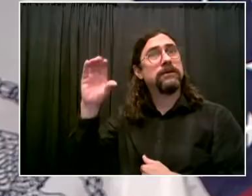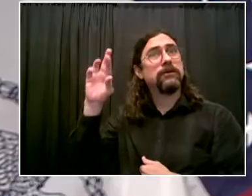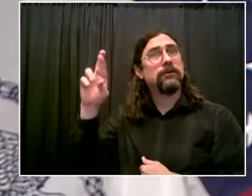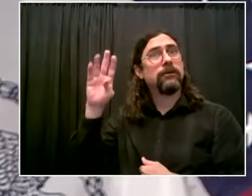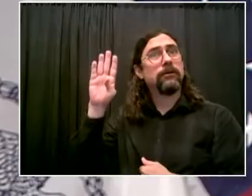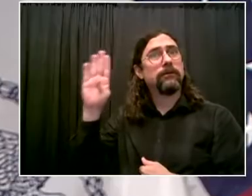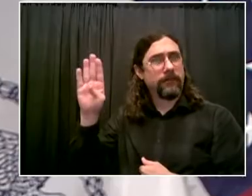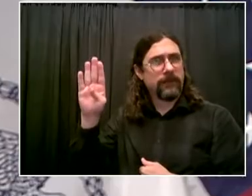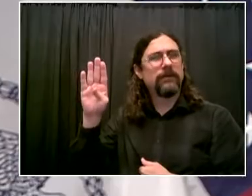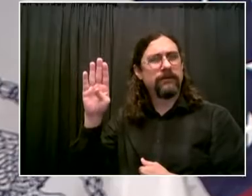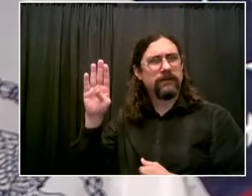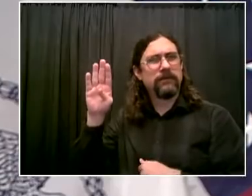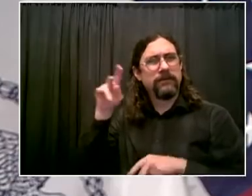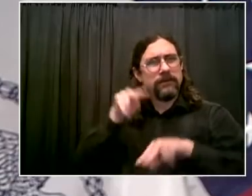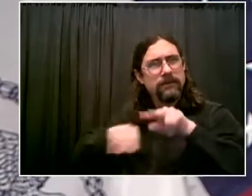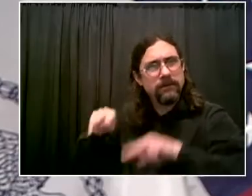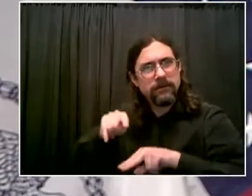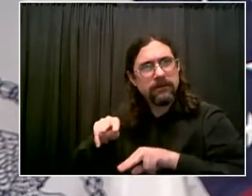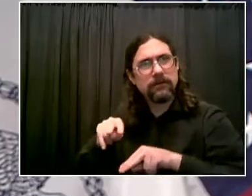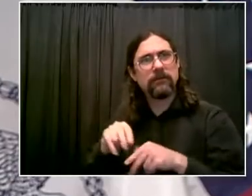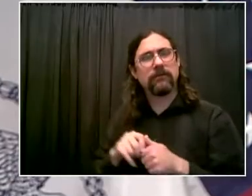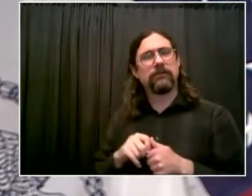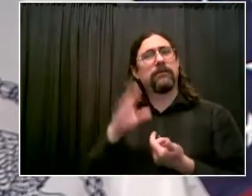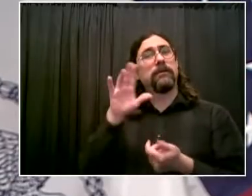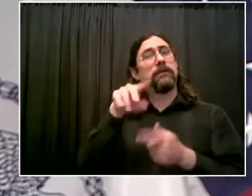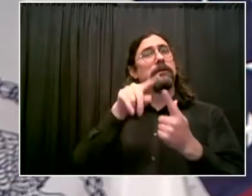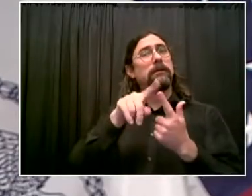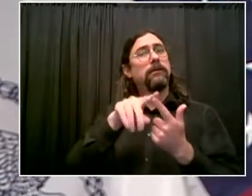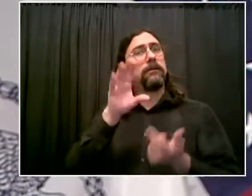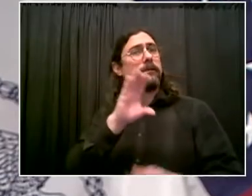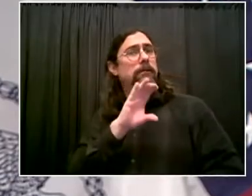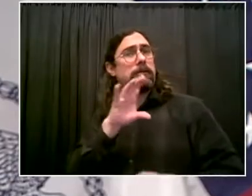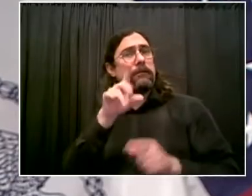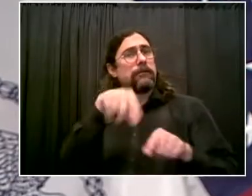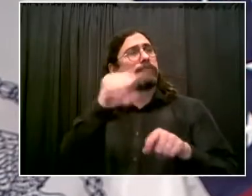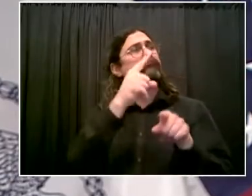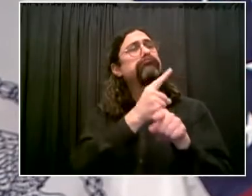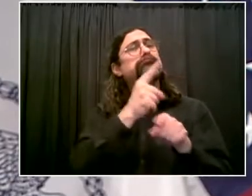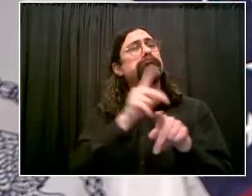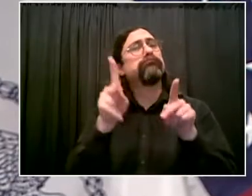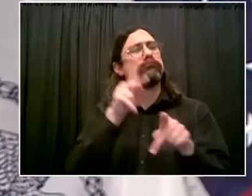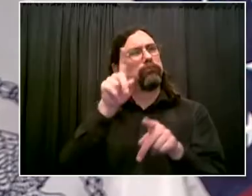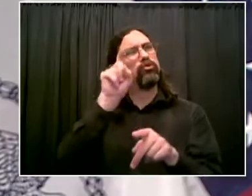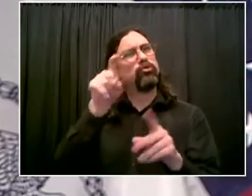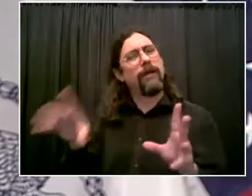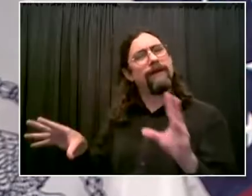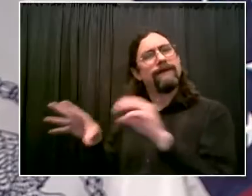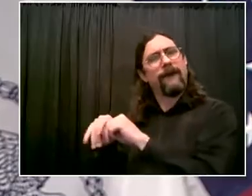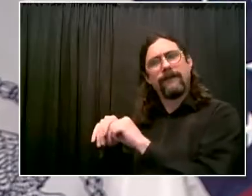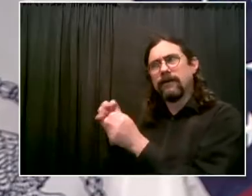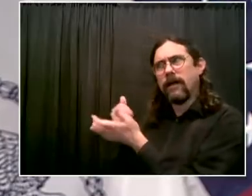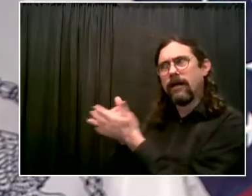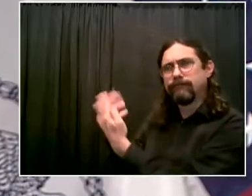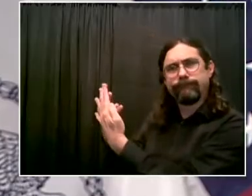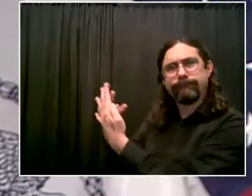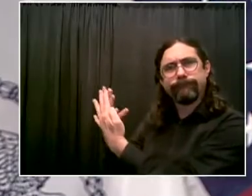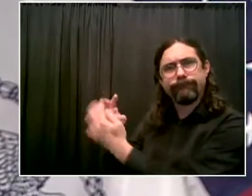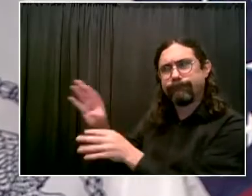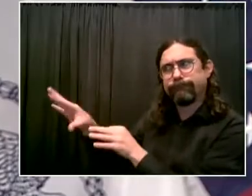LOCAL PRECINCT COMMANDERS. I THINK THE CULTURE CHAENG CAN BE DONE BUT IT'S GOING TO NEED FOCUS